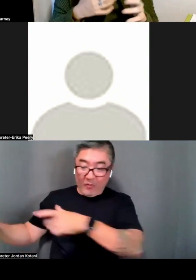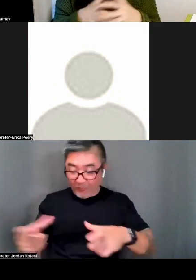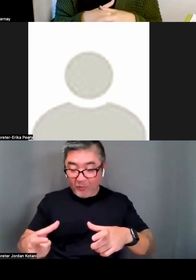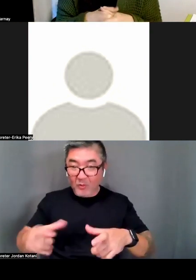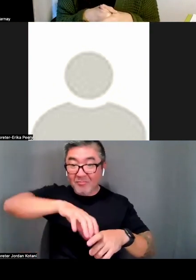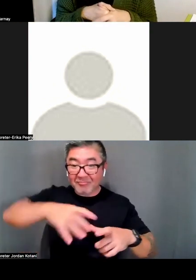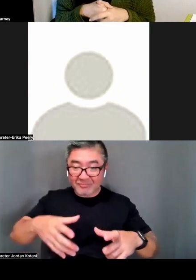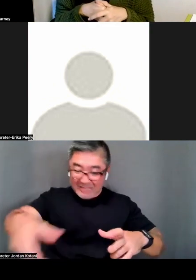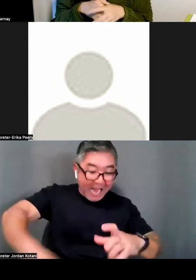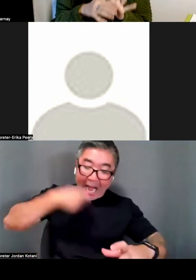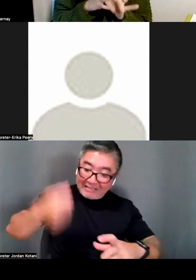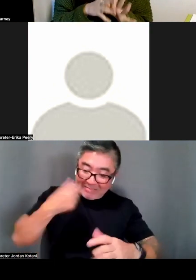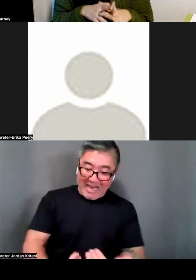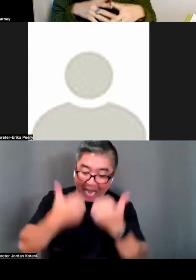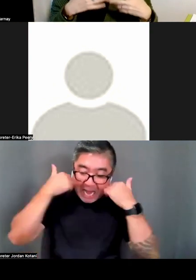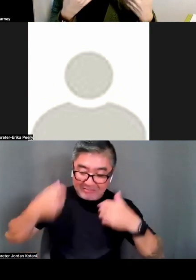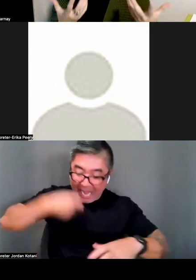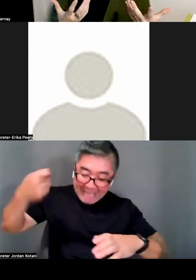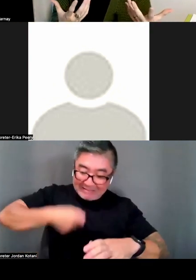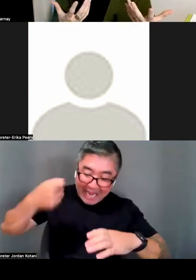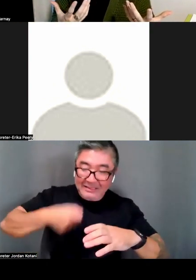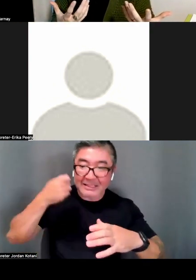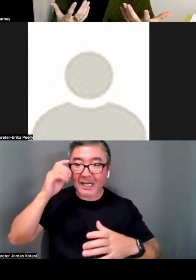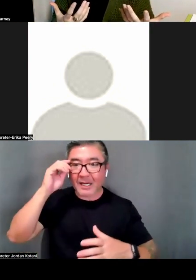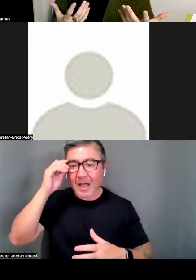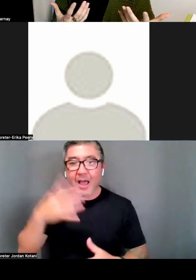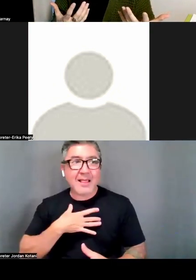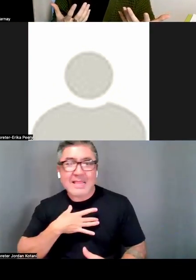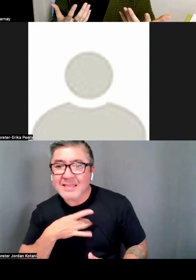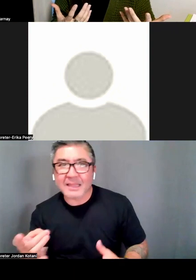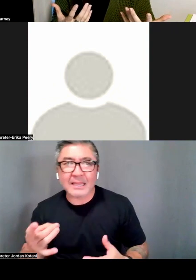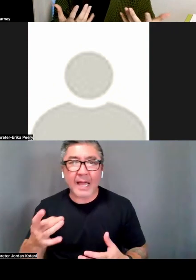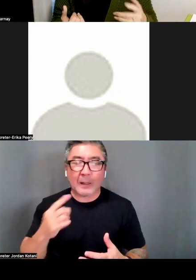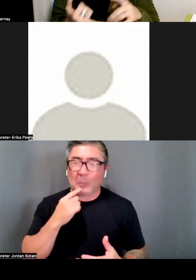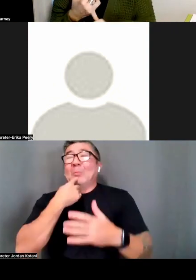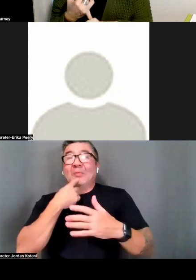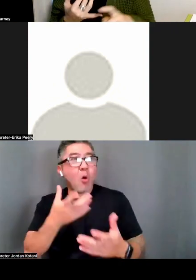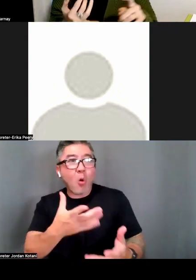Chews, likes extreme flavors. We tend to think children shouldn't like incredibly spicy,